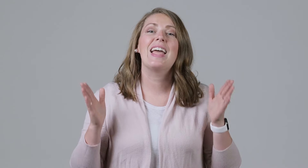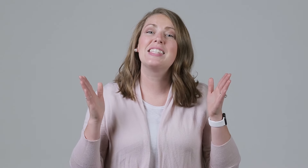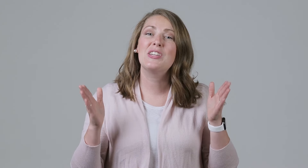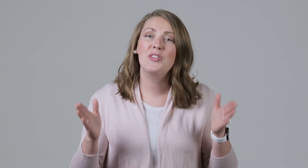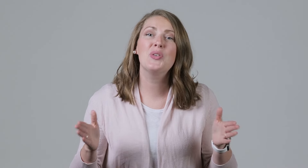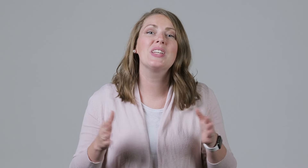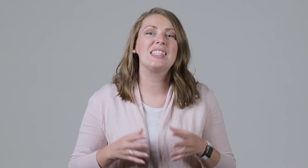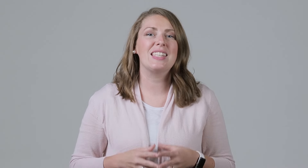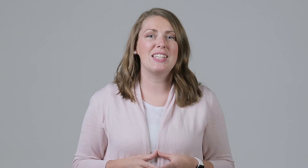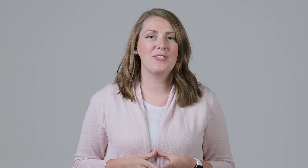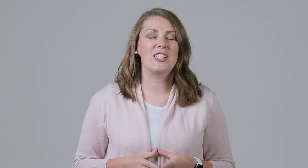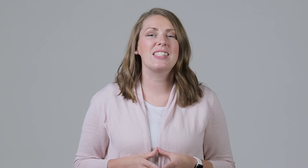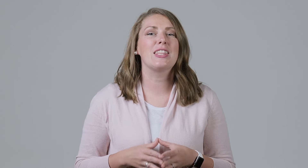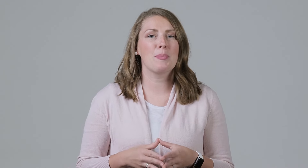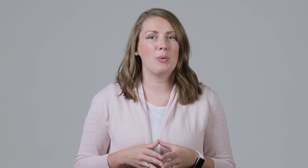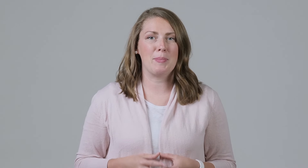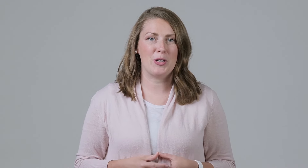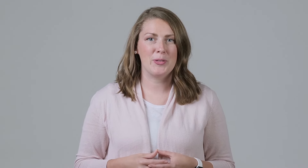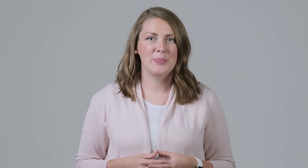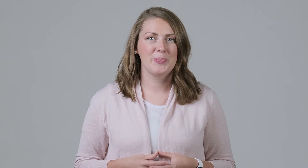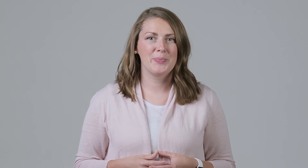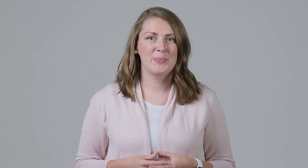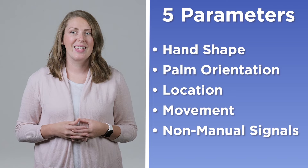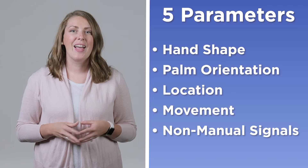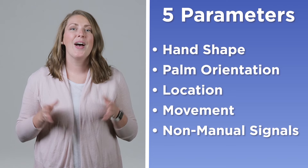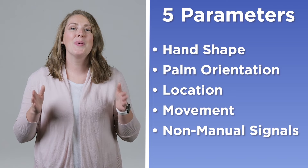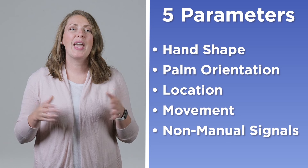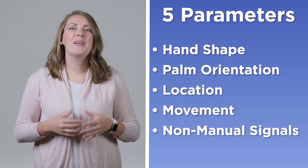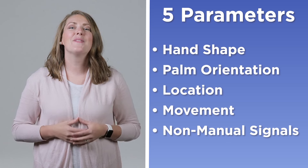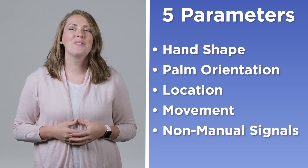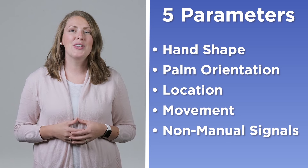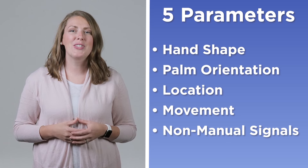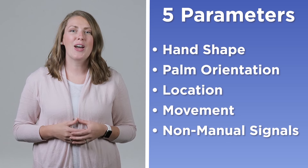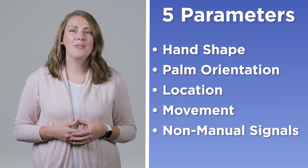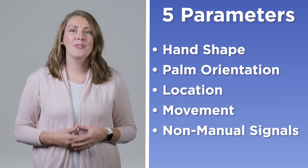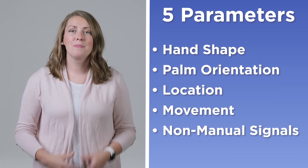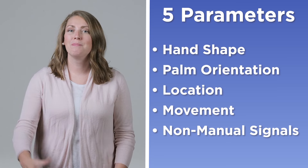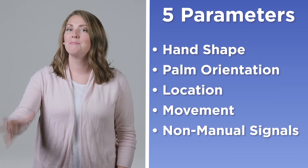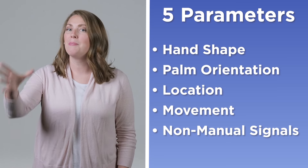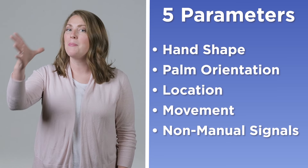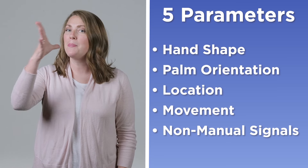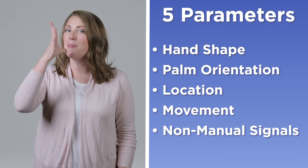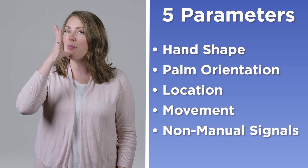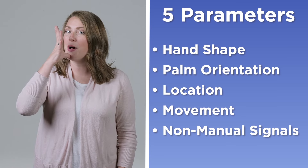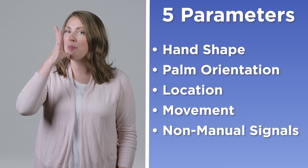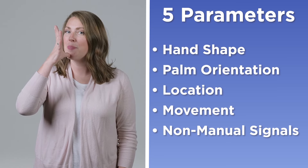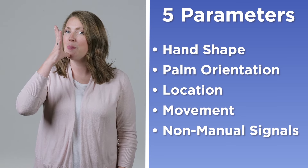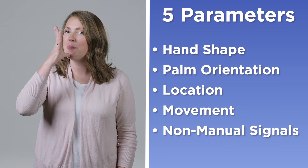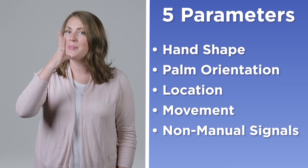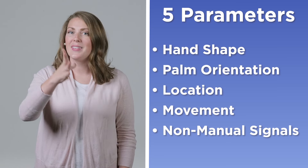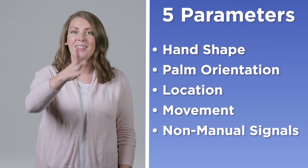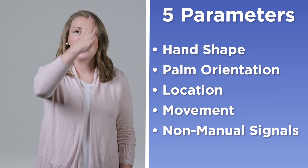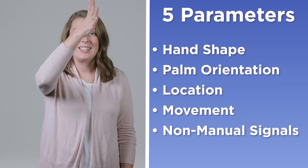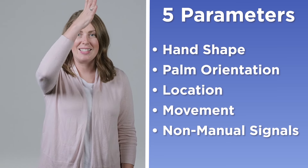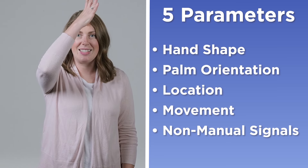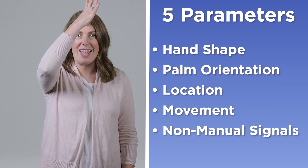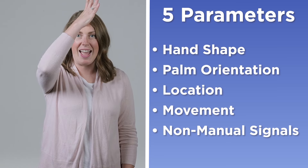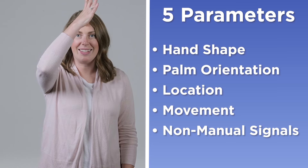and see if you can see the difference in the parameter. Okay, first off mom, dad.